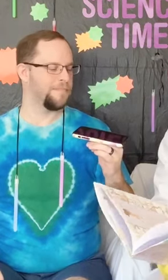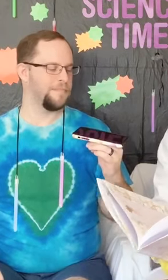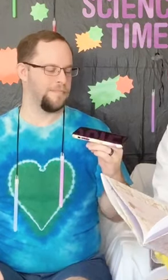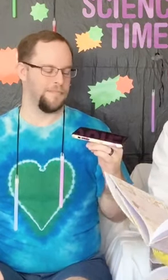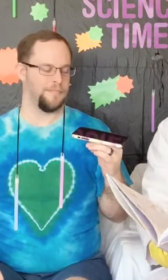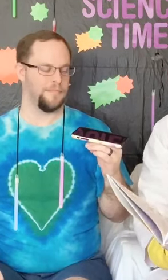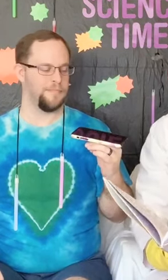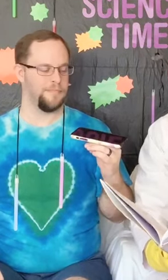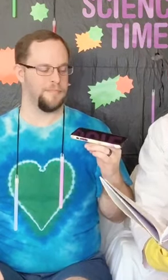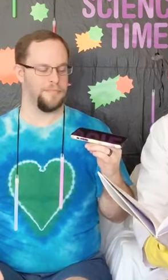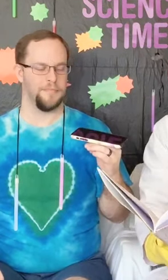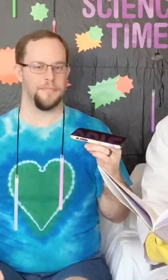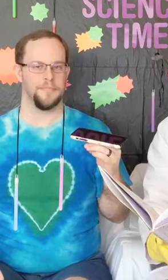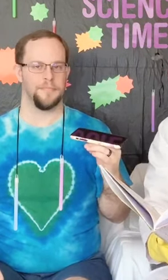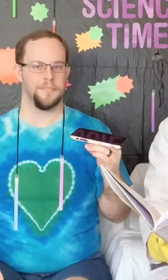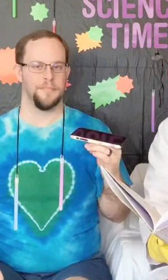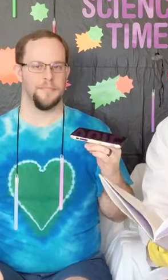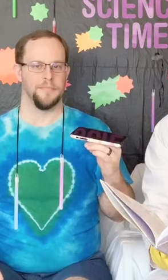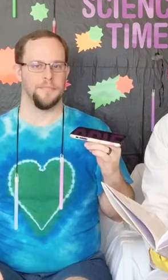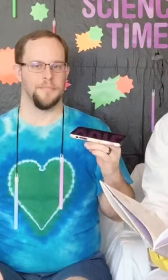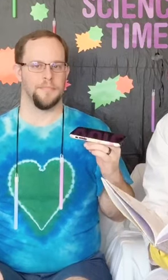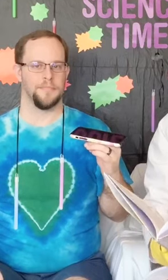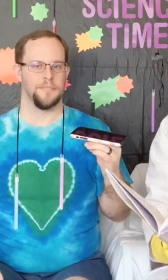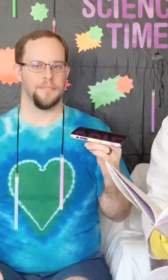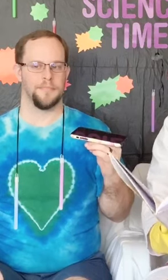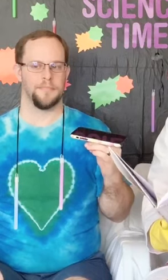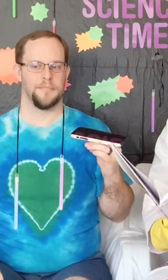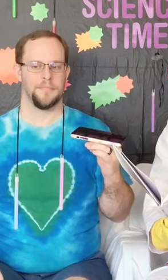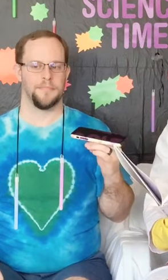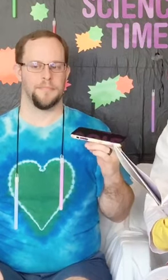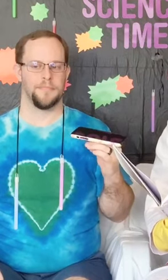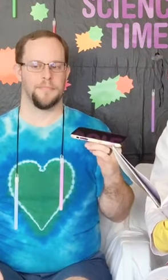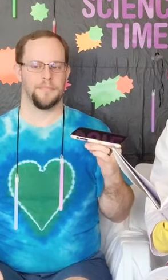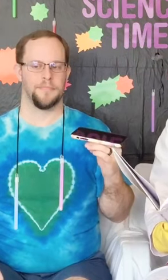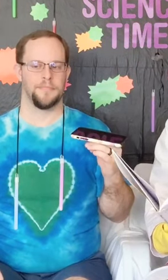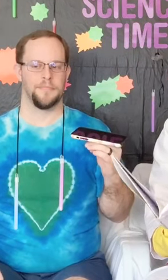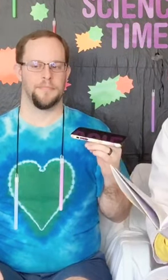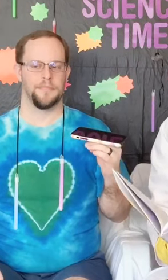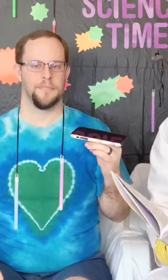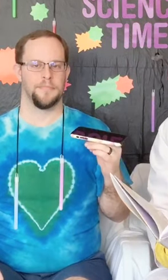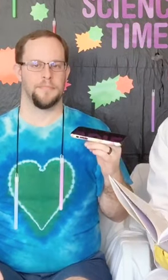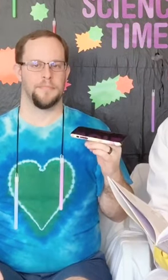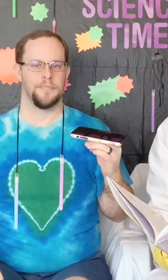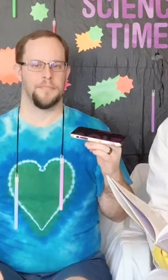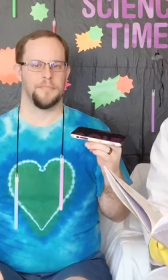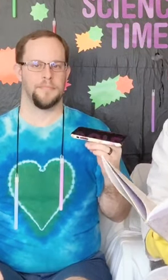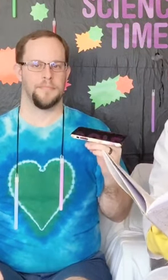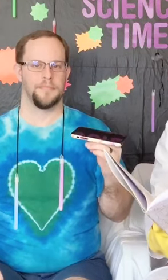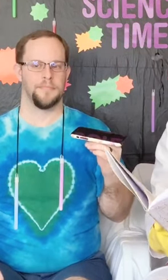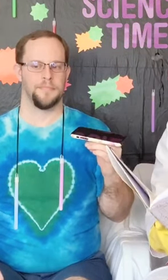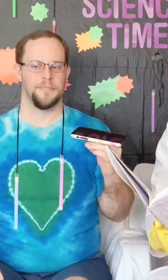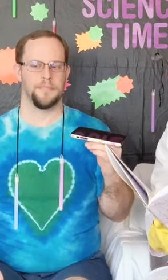And that's what they did. Because that's what you do when your kid has a passion and heart that is true!